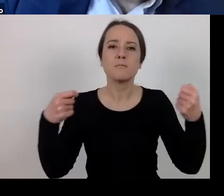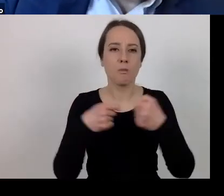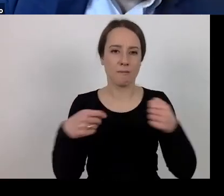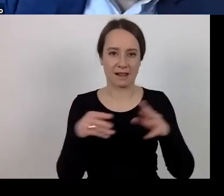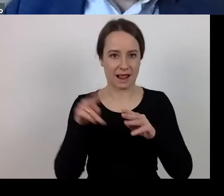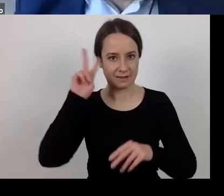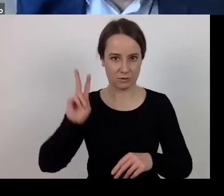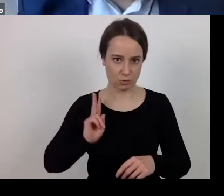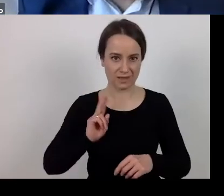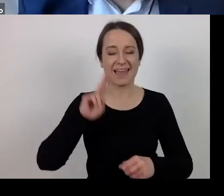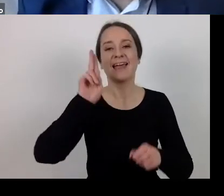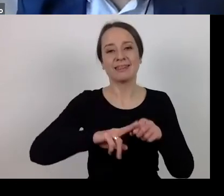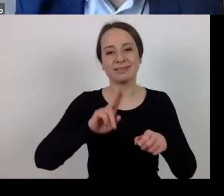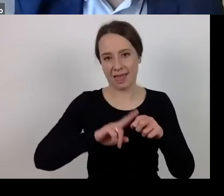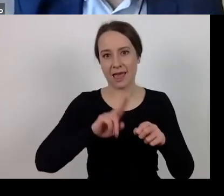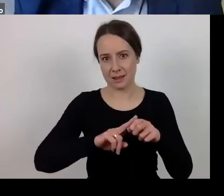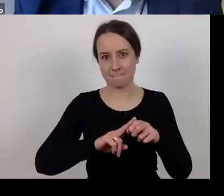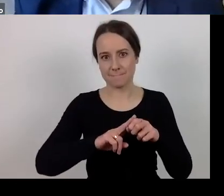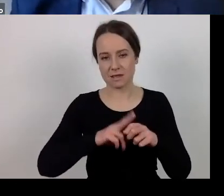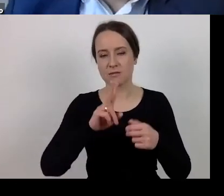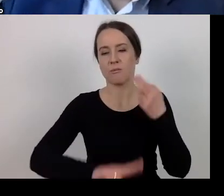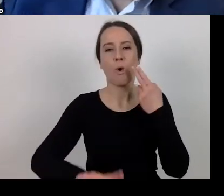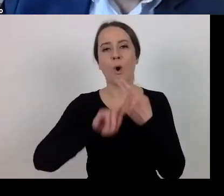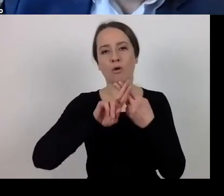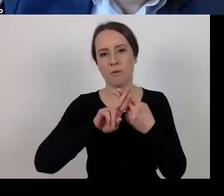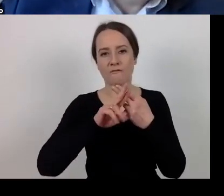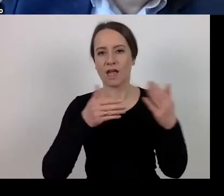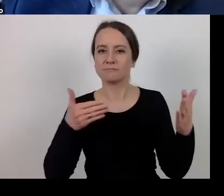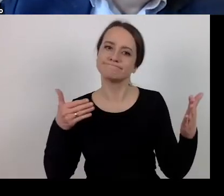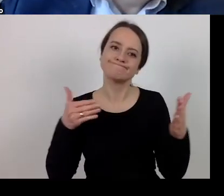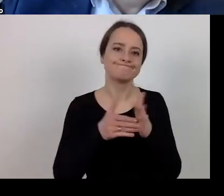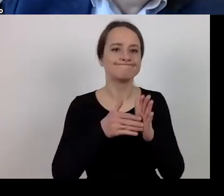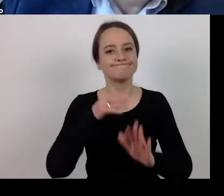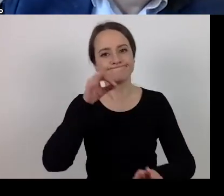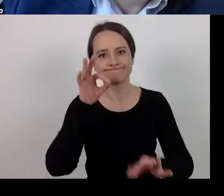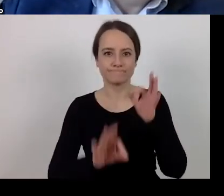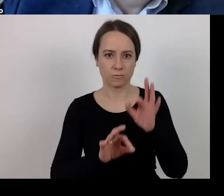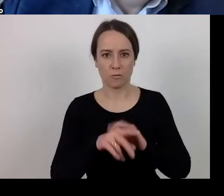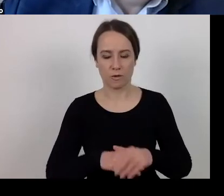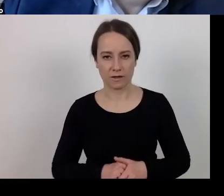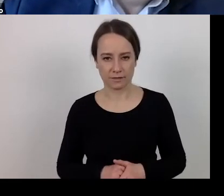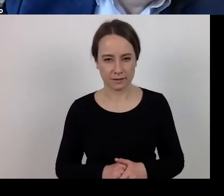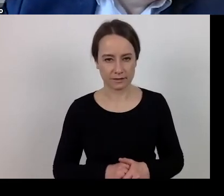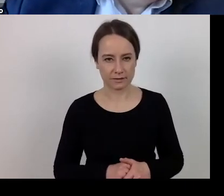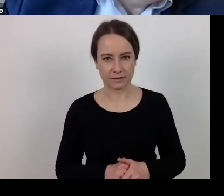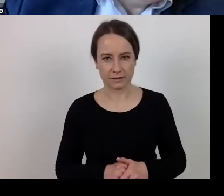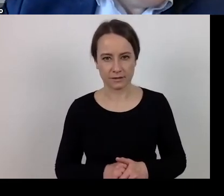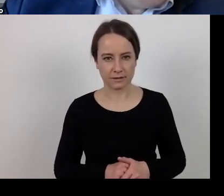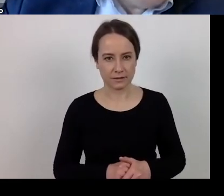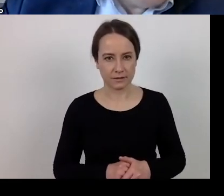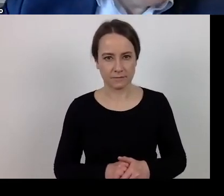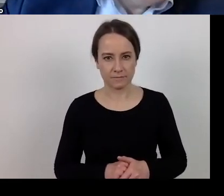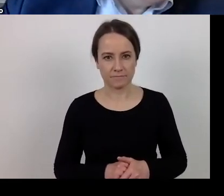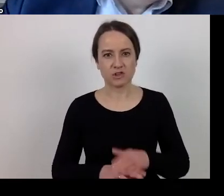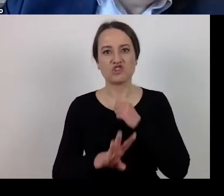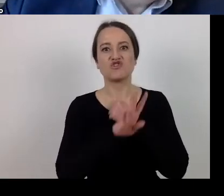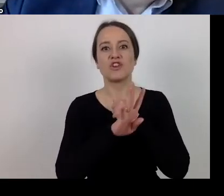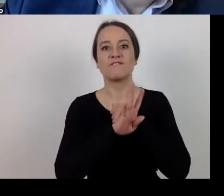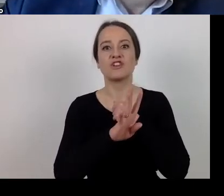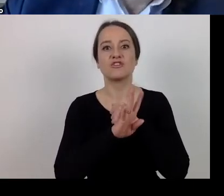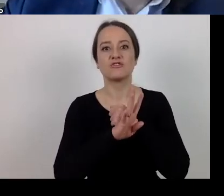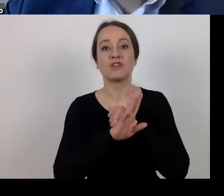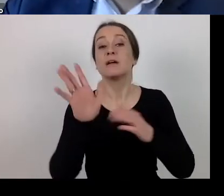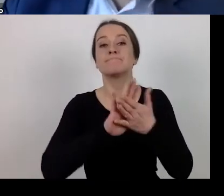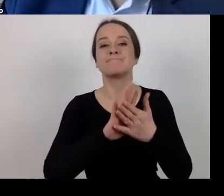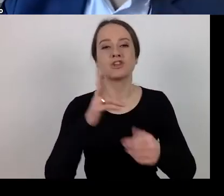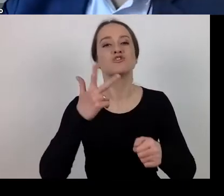Time time frame for the authority's reply is up to 30 days.